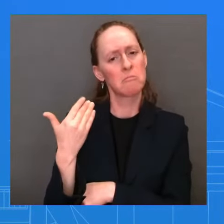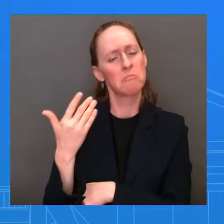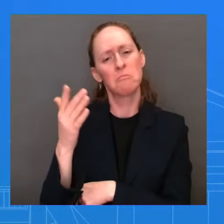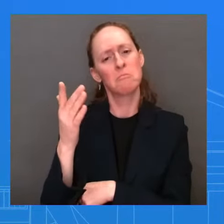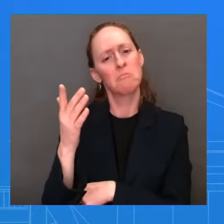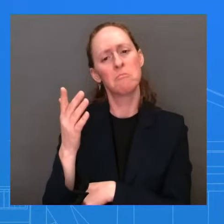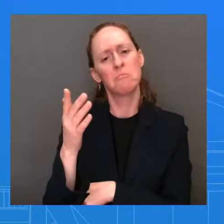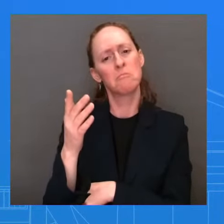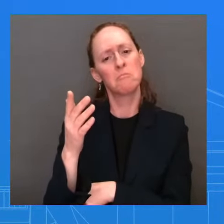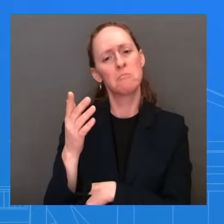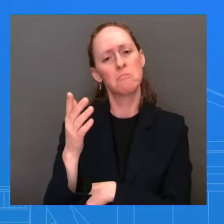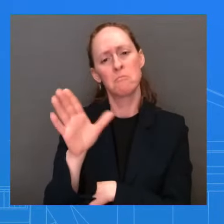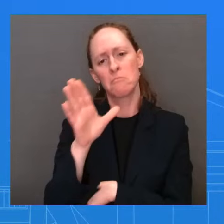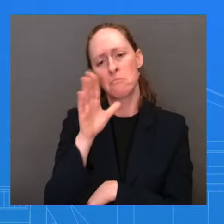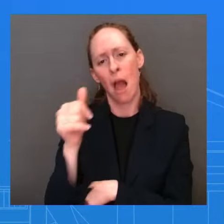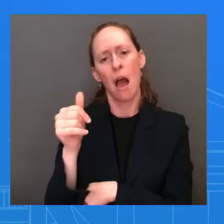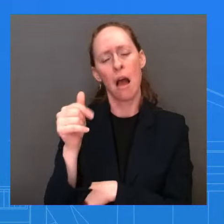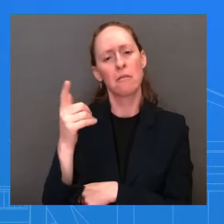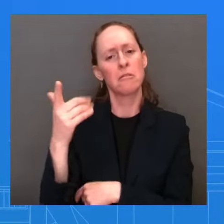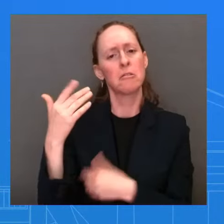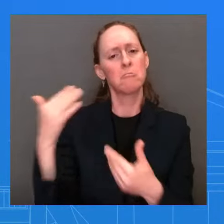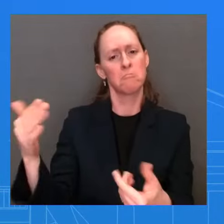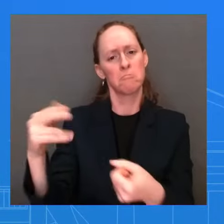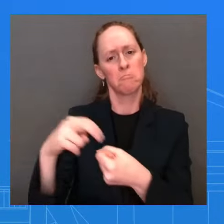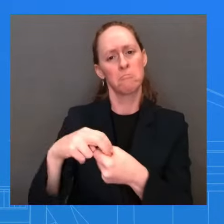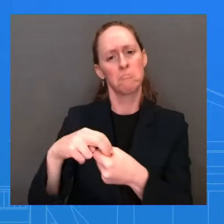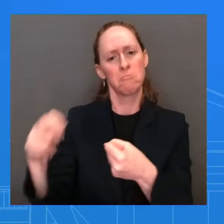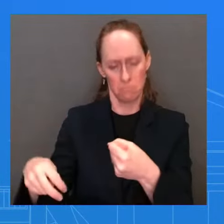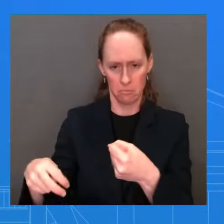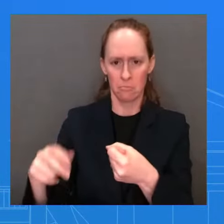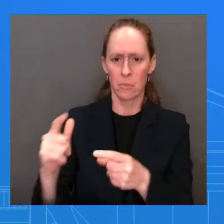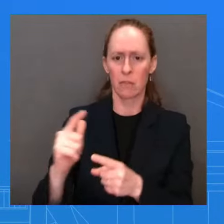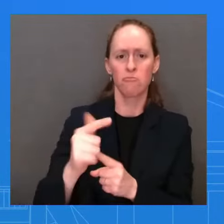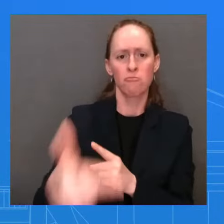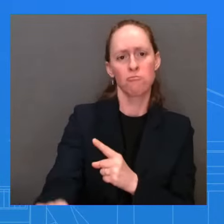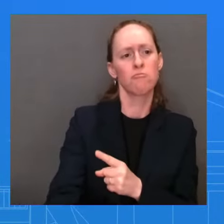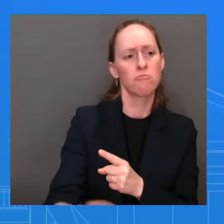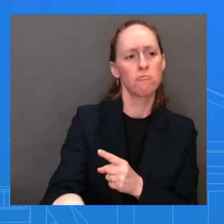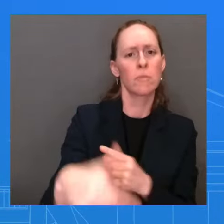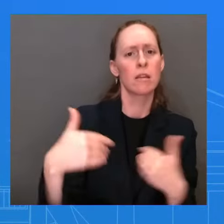Again, this is the 2024 -- related to the 2024 reelection,